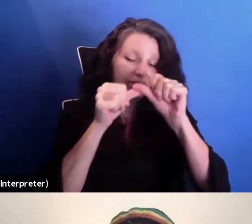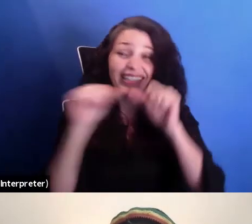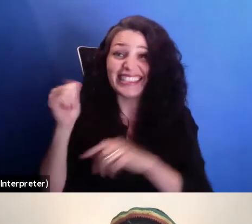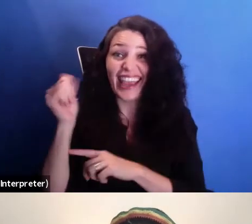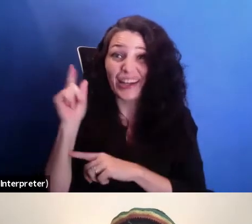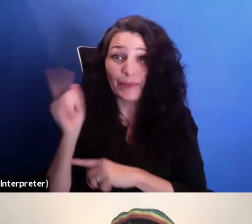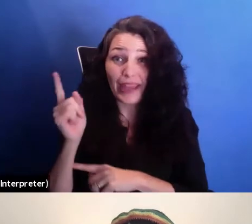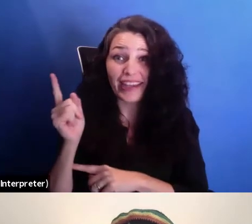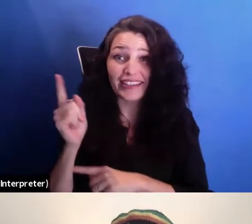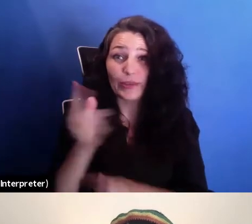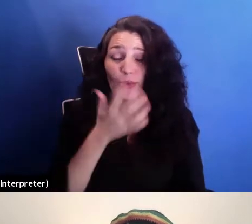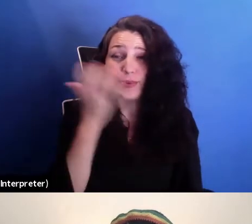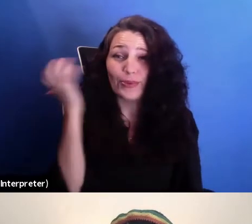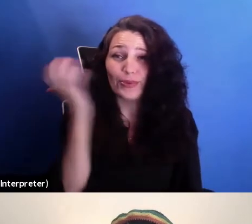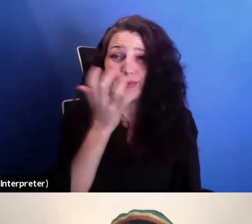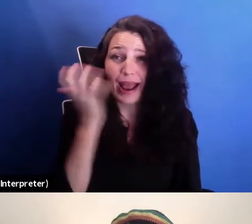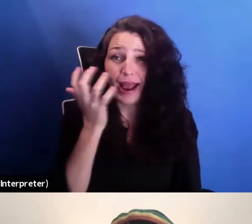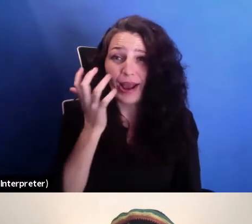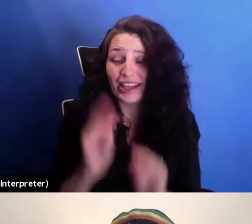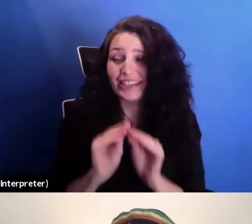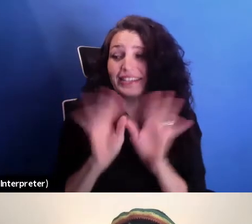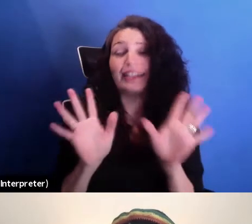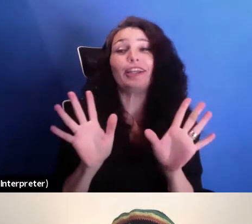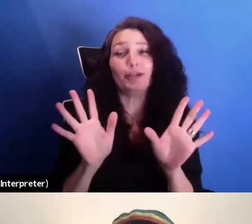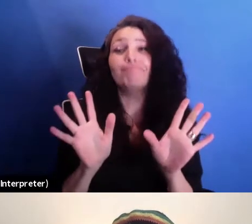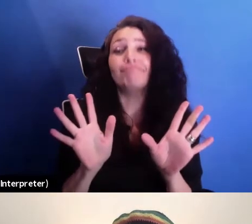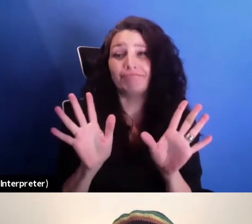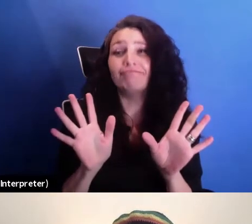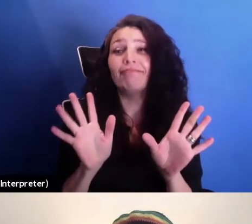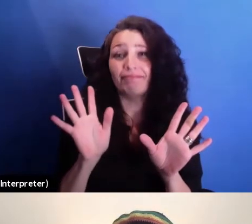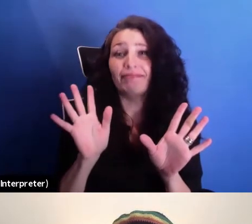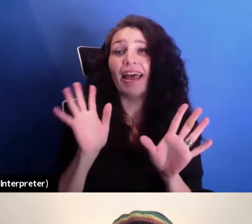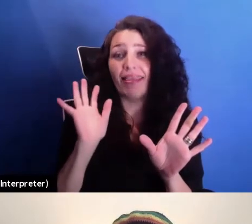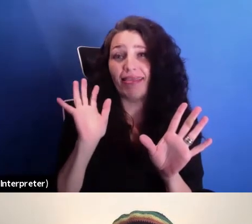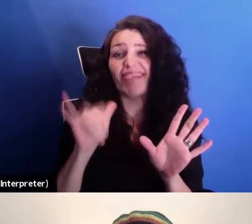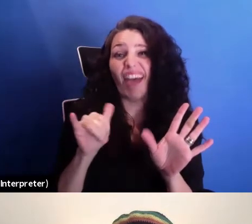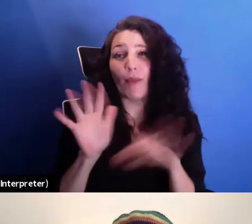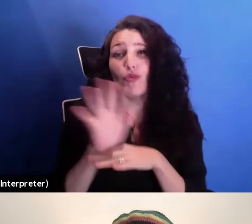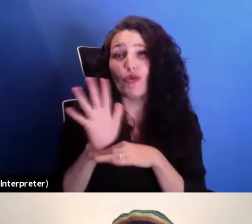like that the film was gonna play a role in elevating Judy to the status that she deserved.